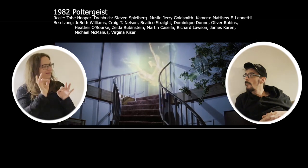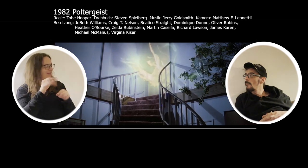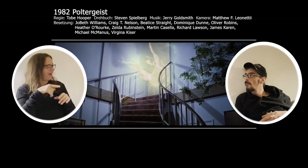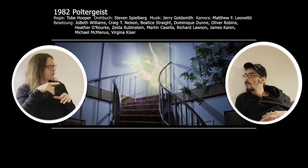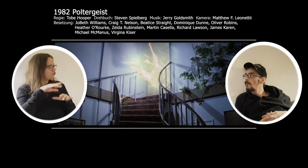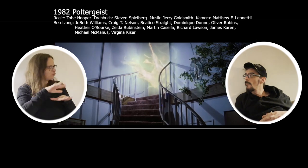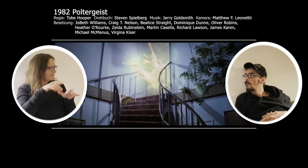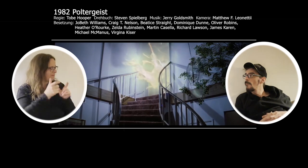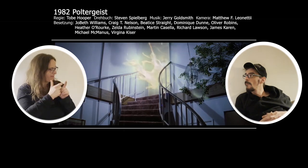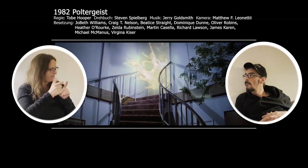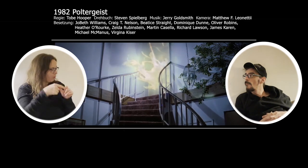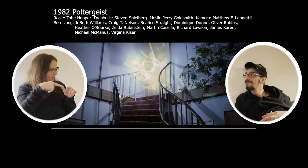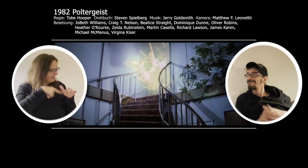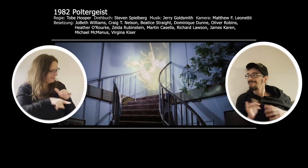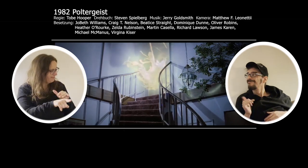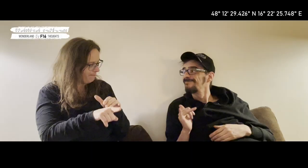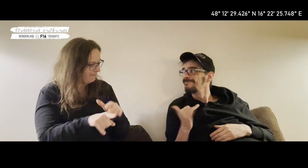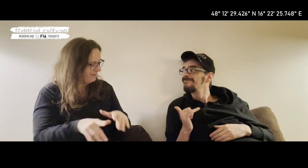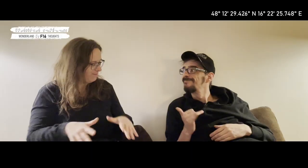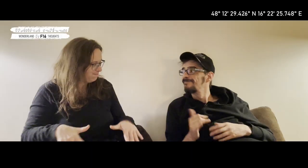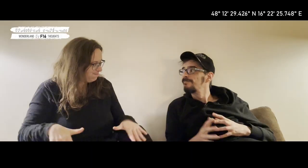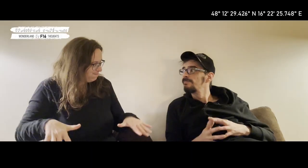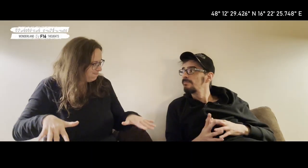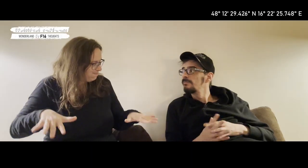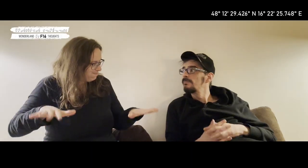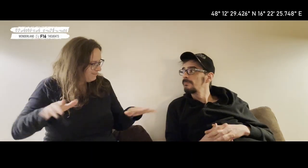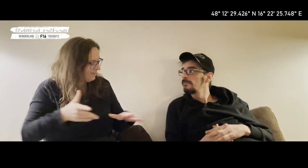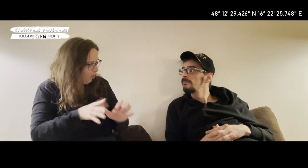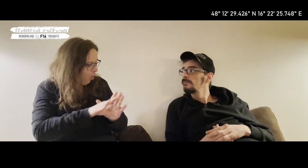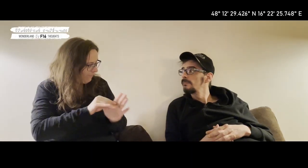It was filmed in a swimming pool, to achieve this floating effect,